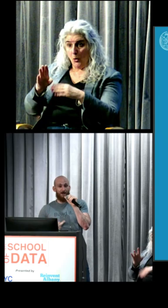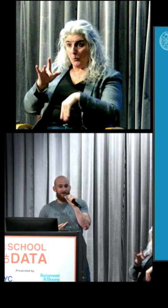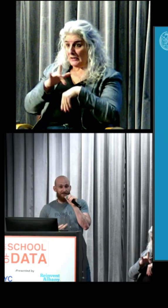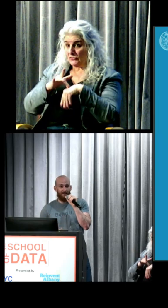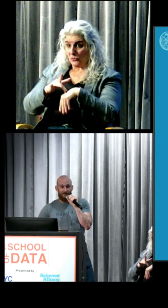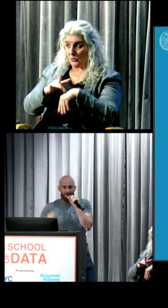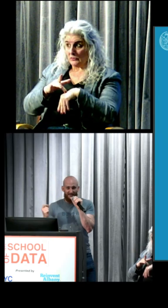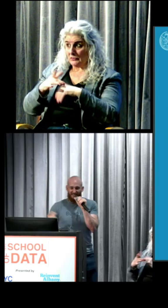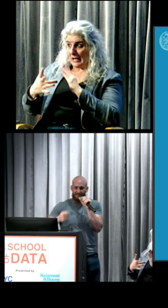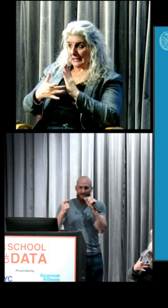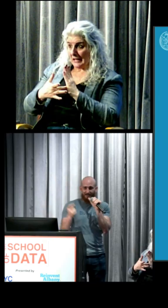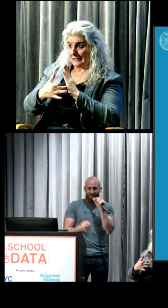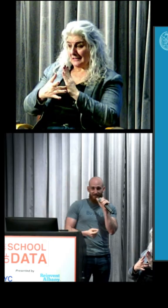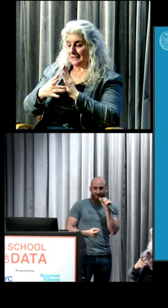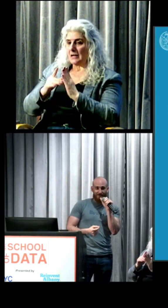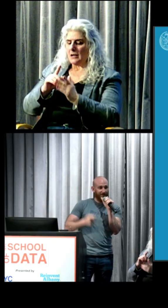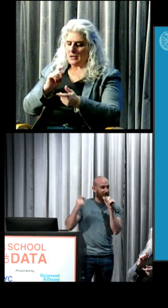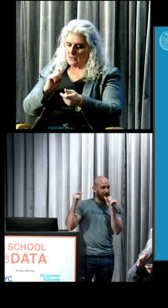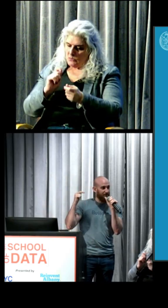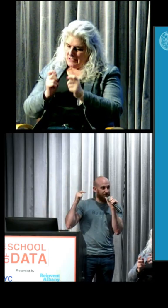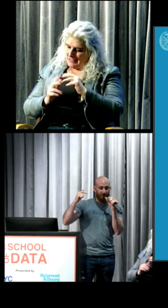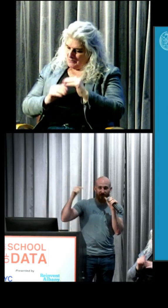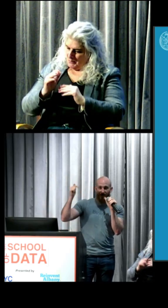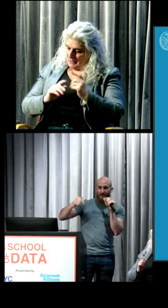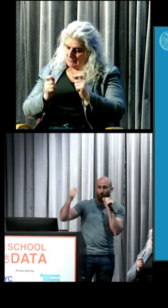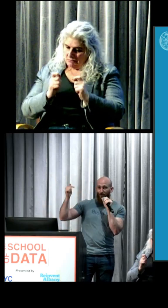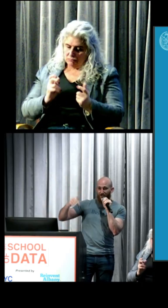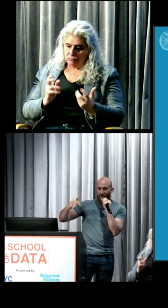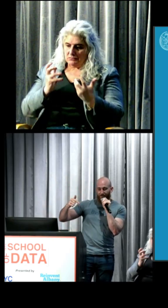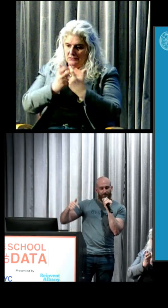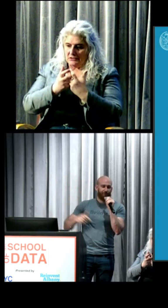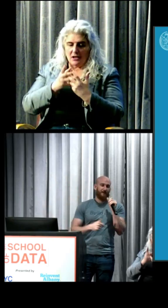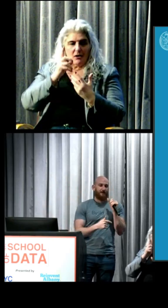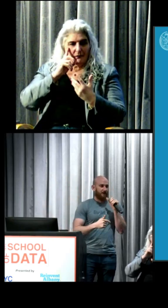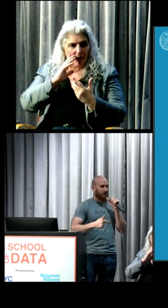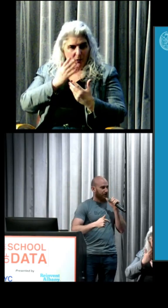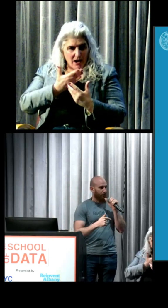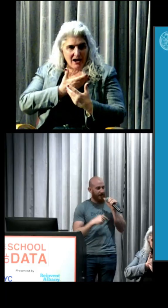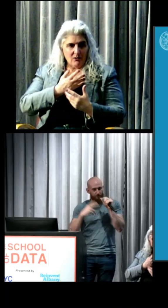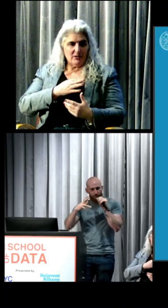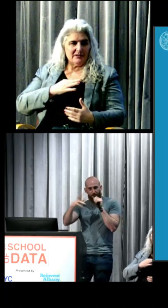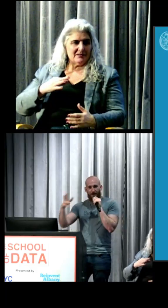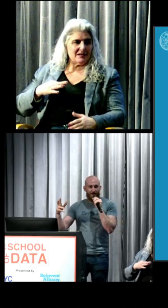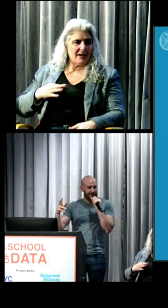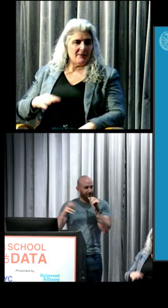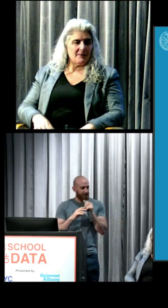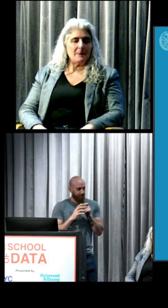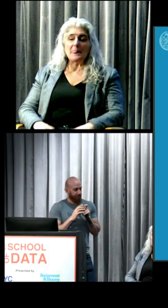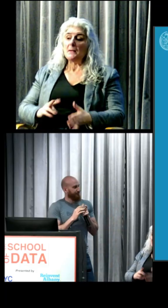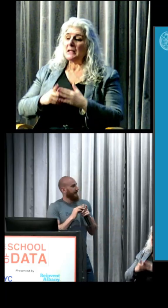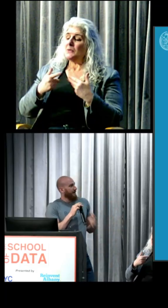doing, we can see that Sunnyside and Red Hook, in terms of traffic, fall below the New York City